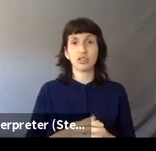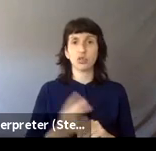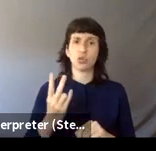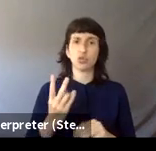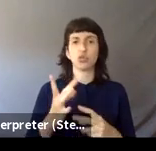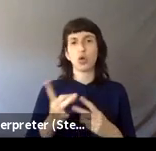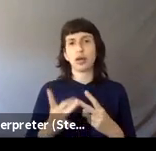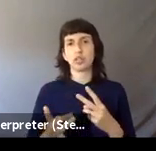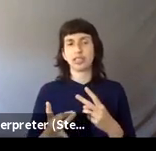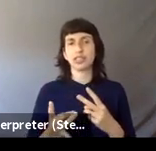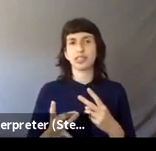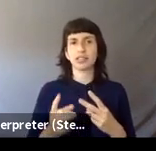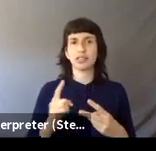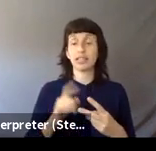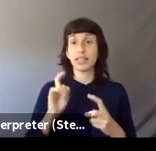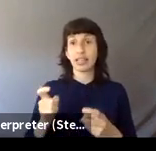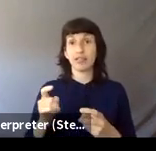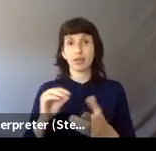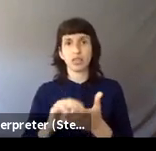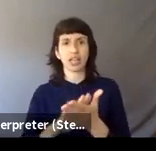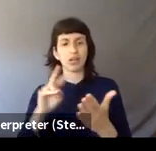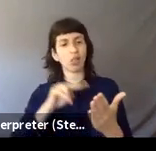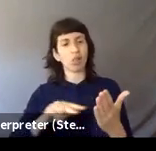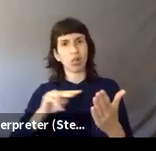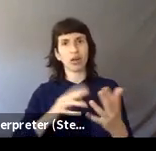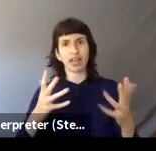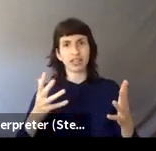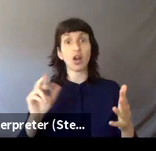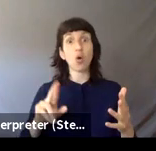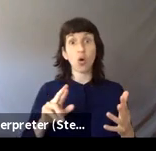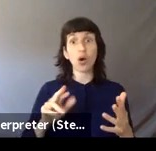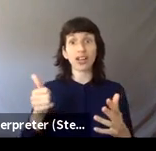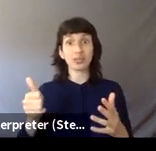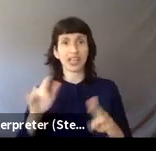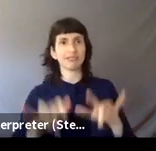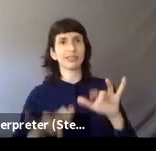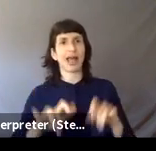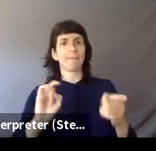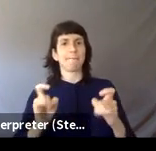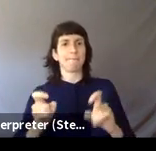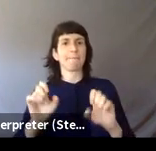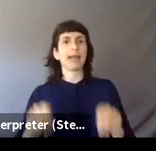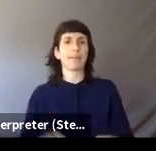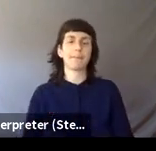dots, it comes up with the option that students can edit their own copy.